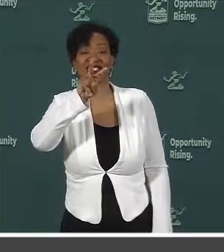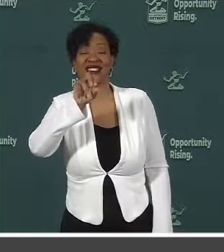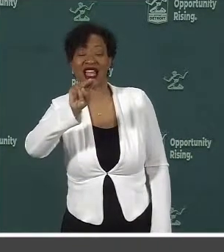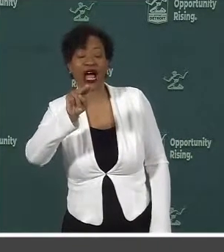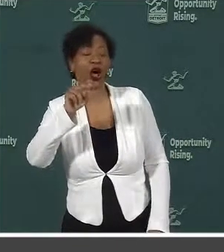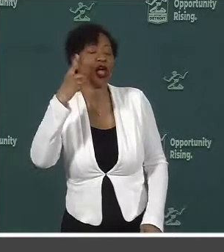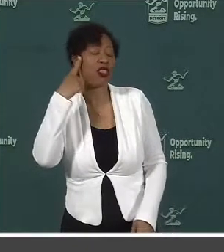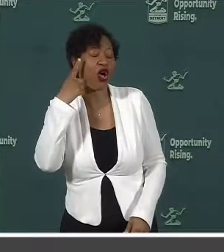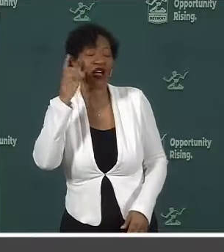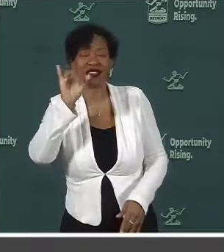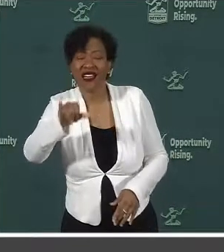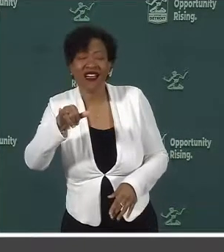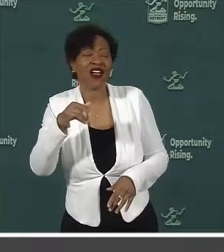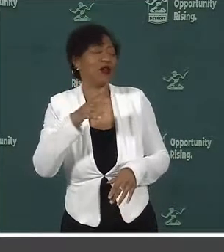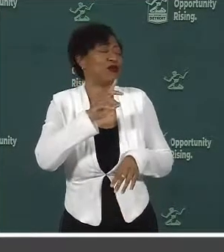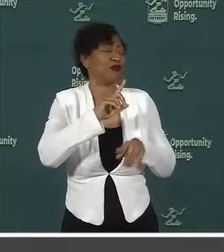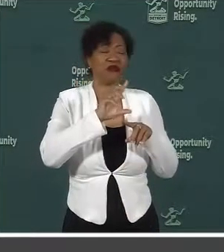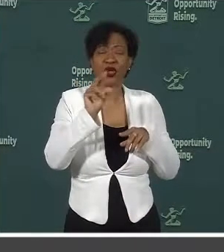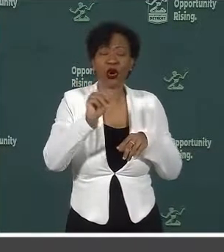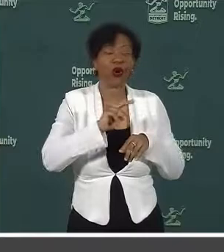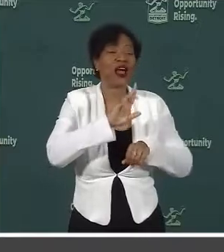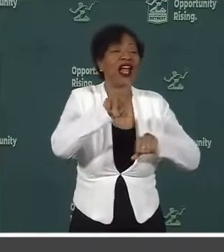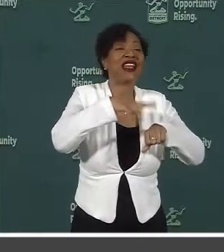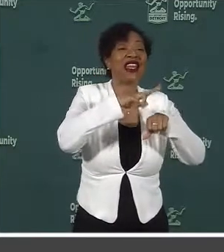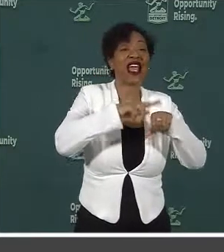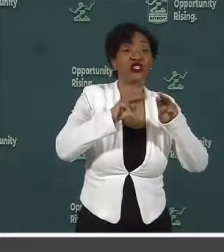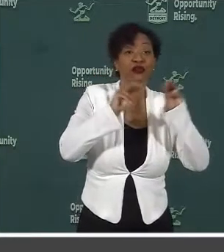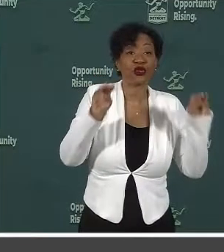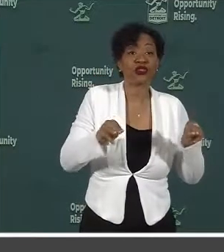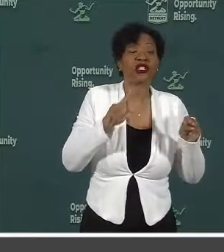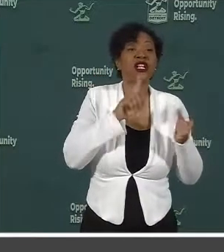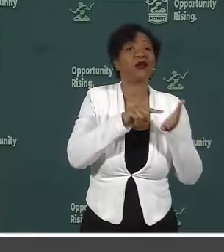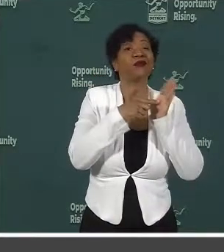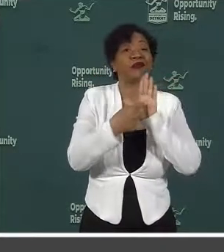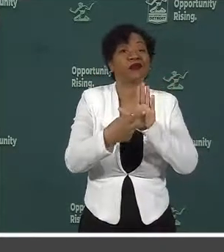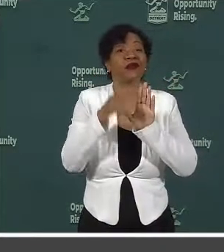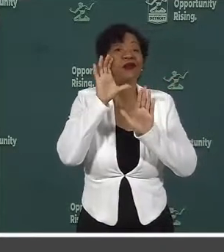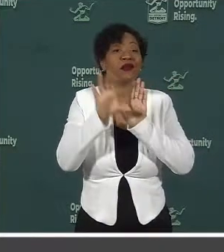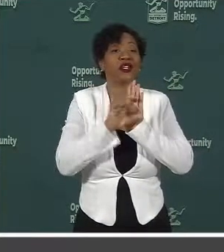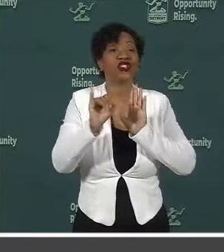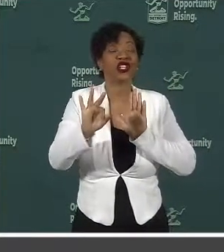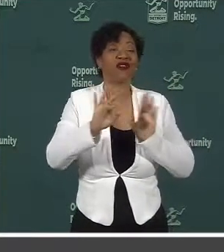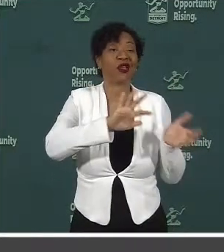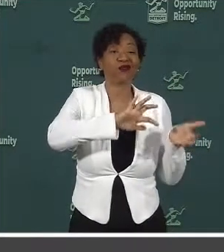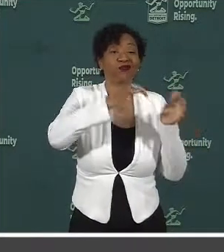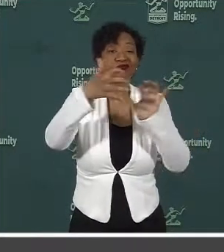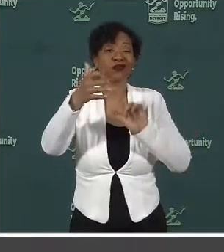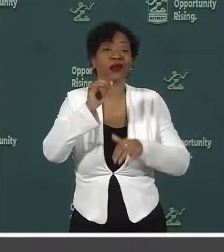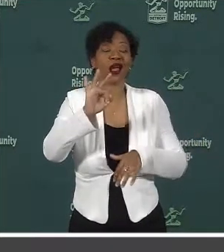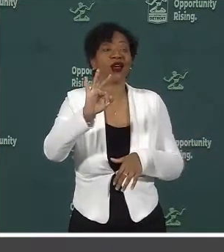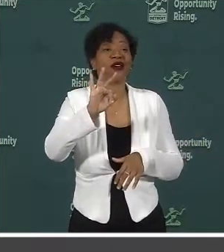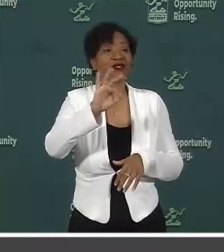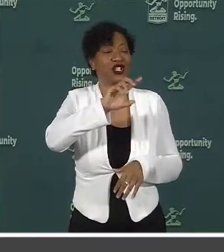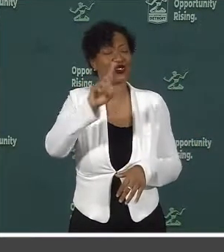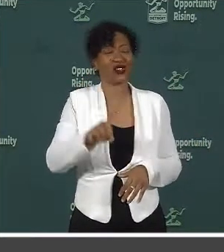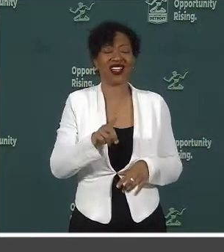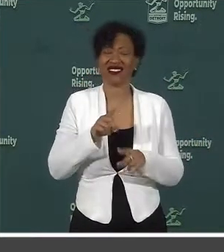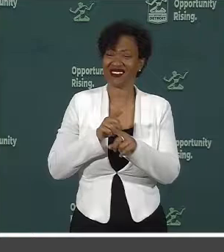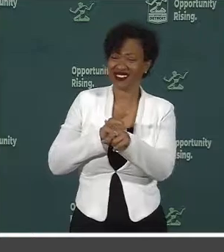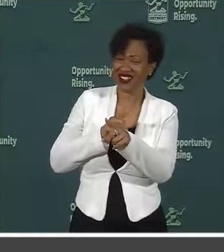NATIONAL MUSEUM WERE PICTURES OF THE RUINS OF DETROIT AND I COULDN'T BELIEVE IT I SAID WHO'S LOW ENOUGH THAT YOU WOULD